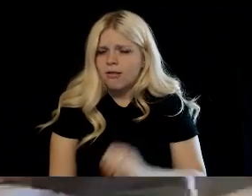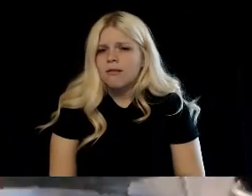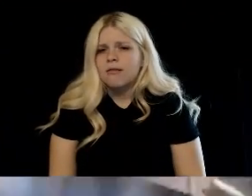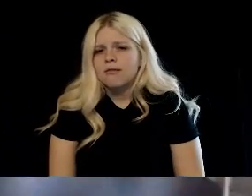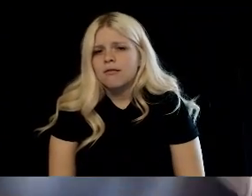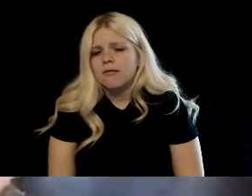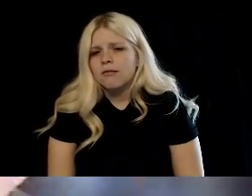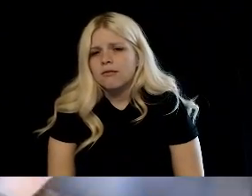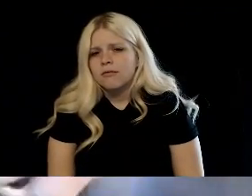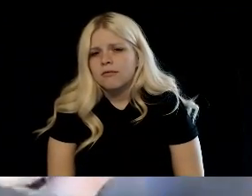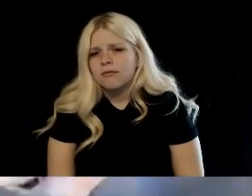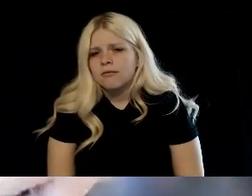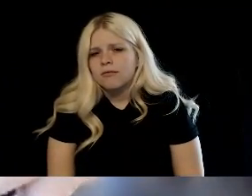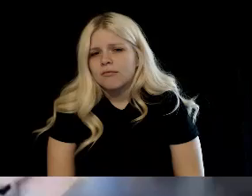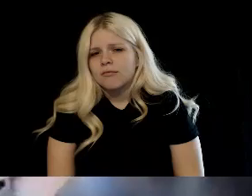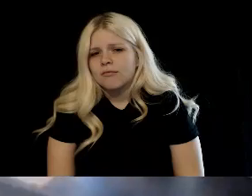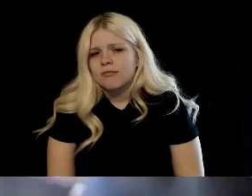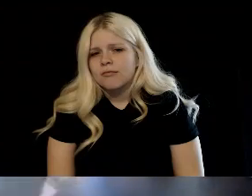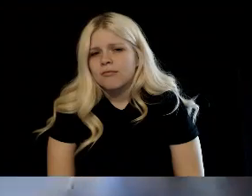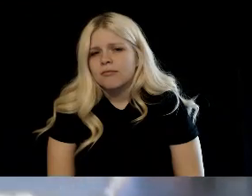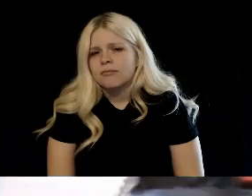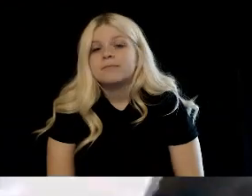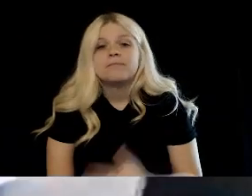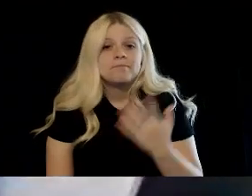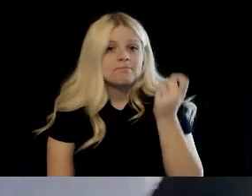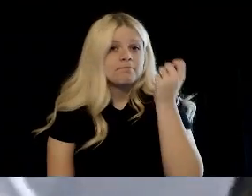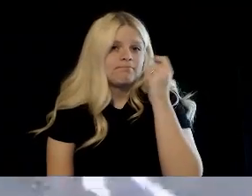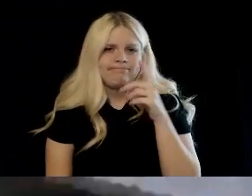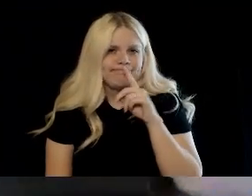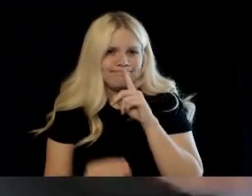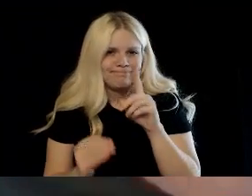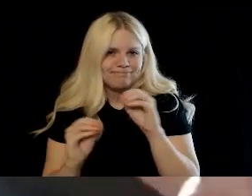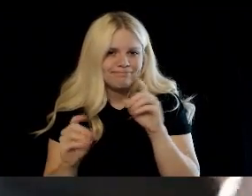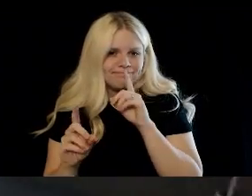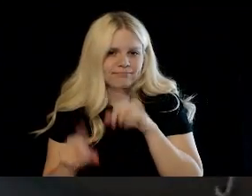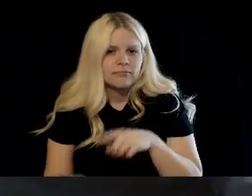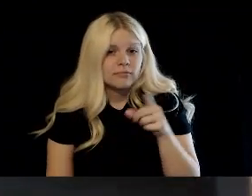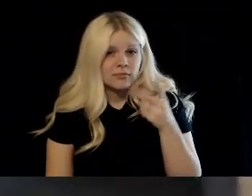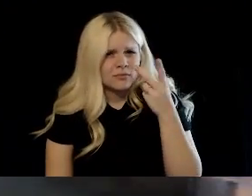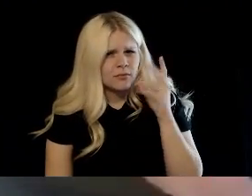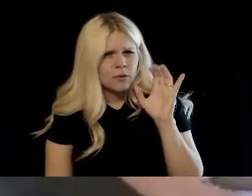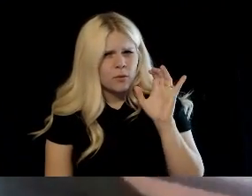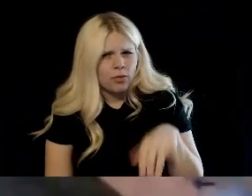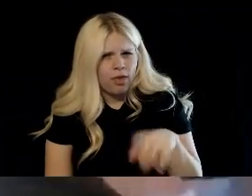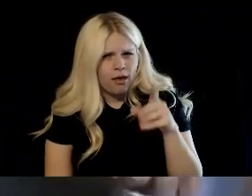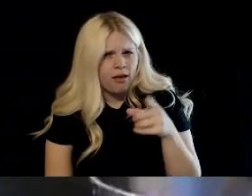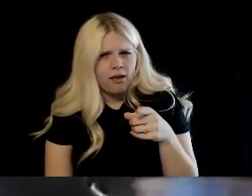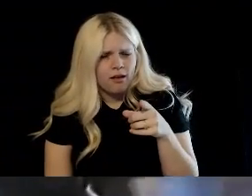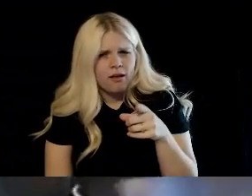Erica: So we have a paint brush that's stuck in a- is that a PVC pipe? Michelle: That is a piece of garden hose. We actually